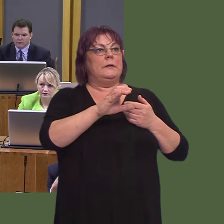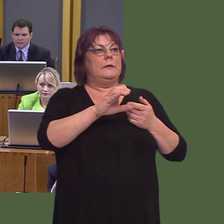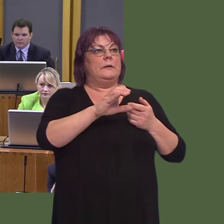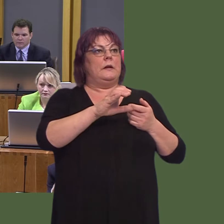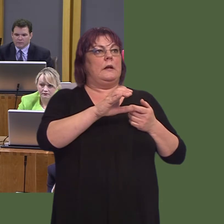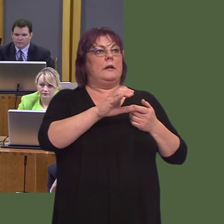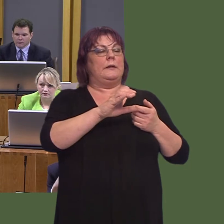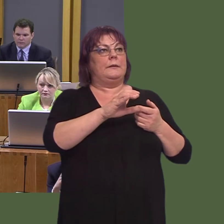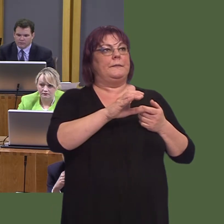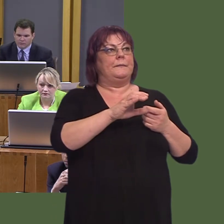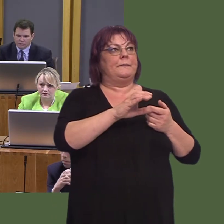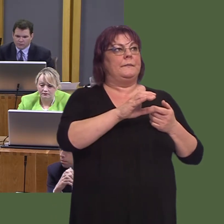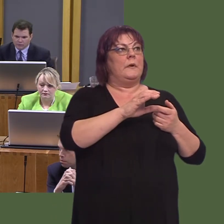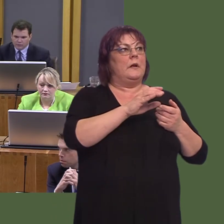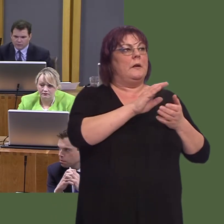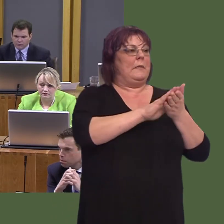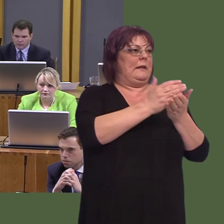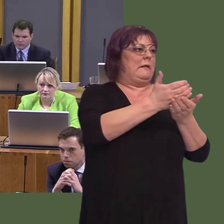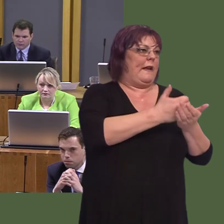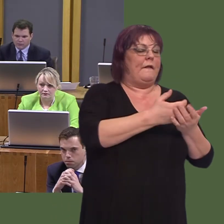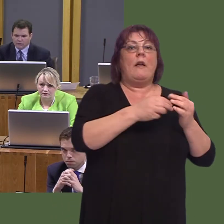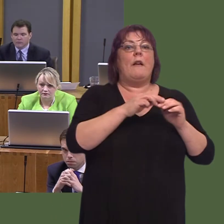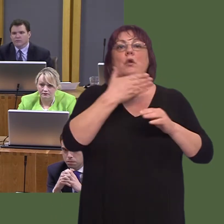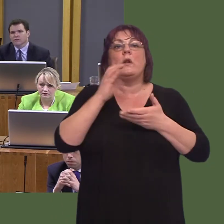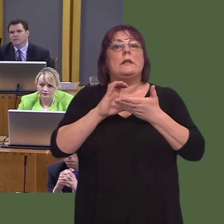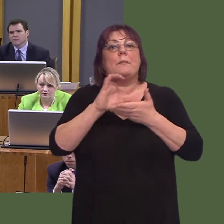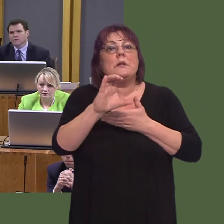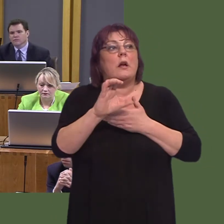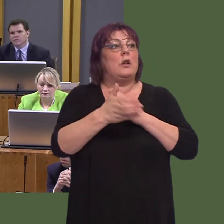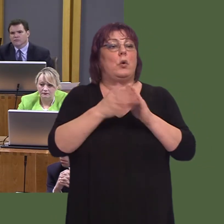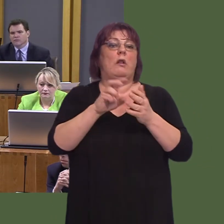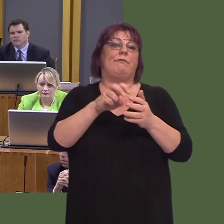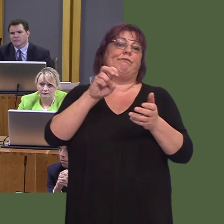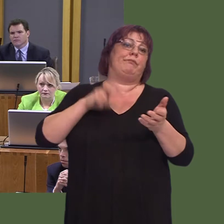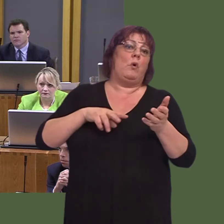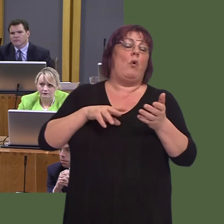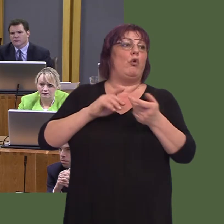I remember, not so long ago, in Ceredigion, where Arriva pulled out of the provision of